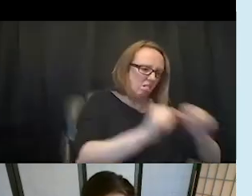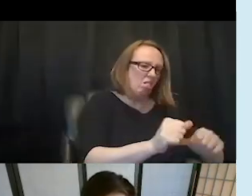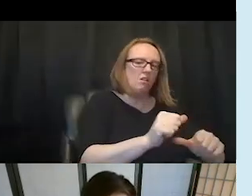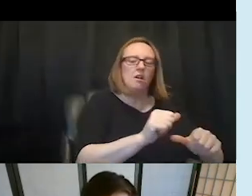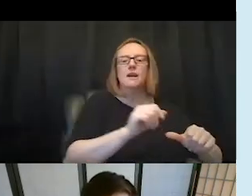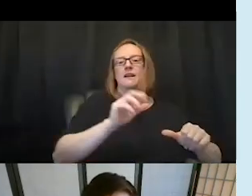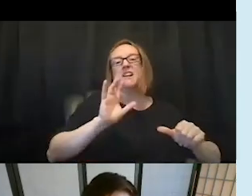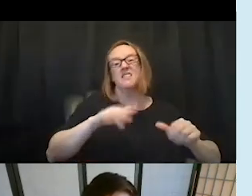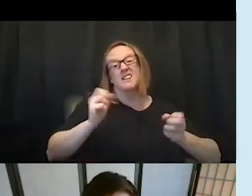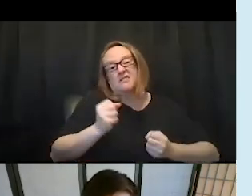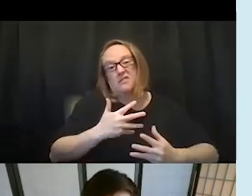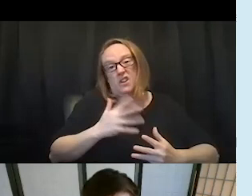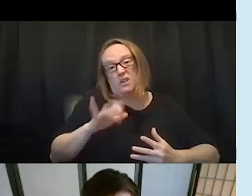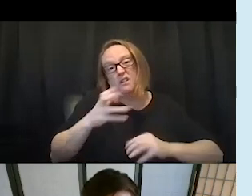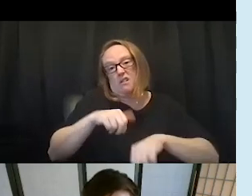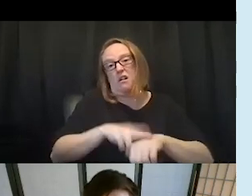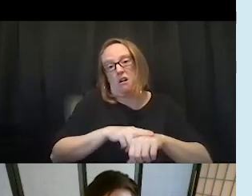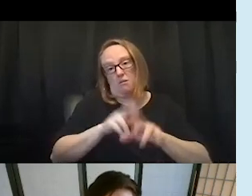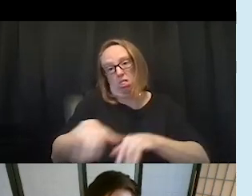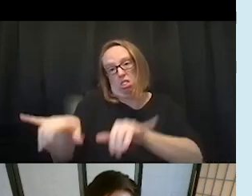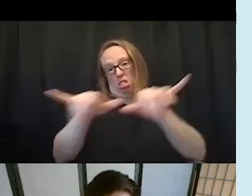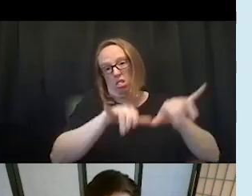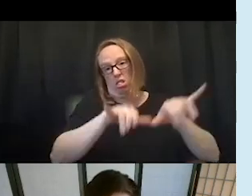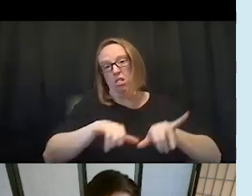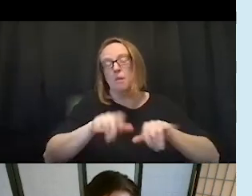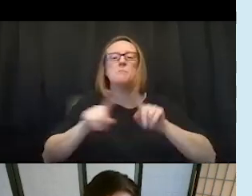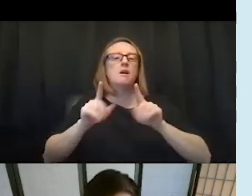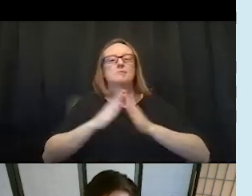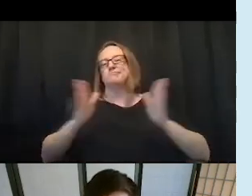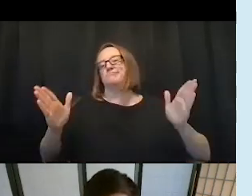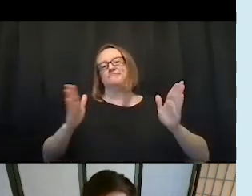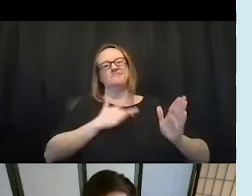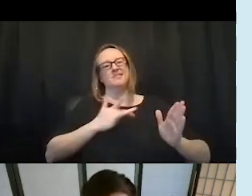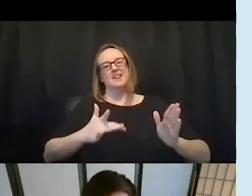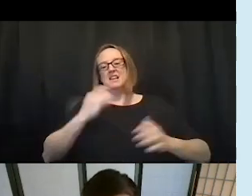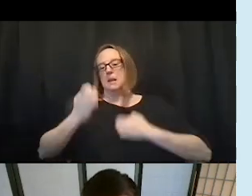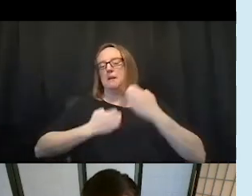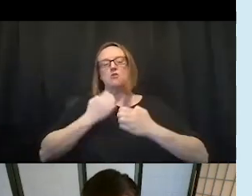really natural but generally speaking, you know emotions are always moving and always changing